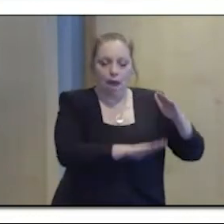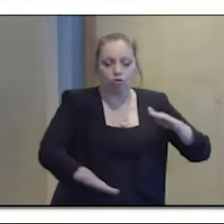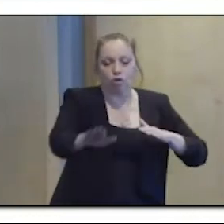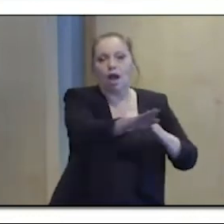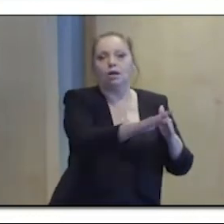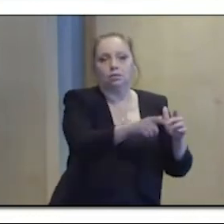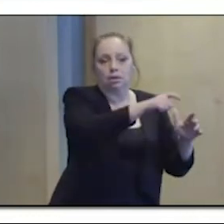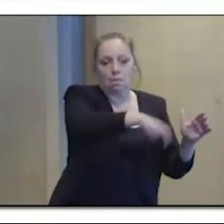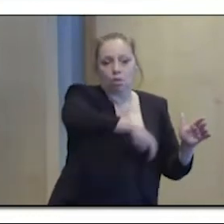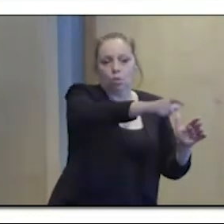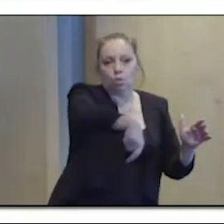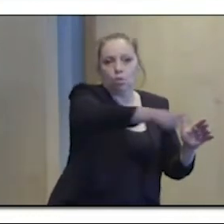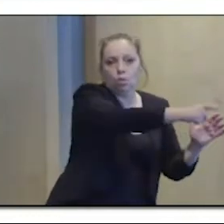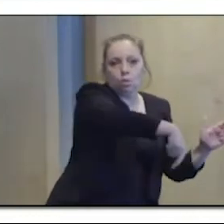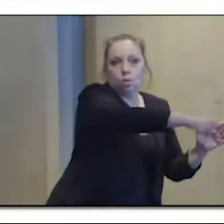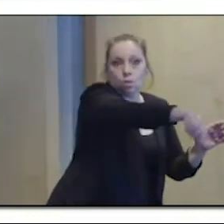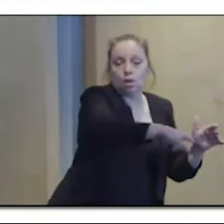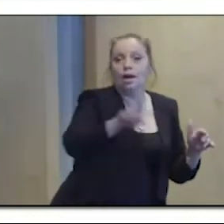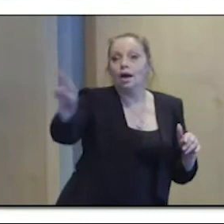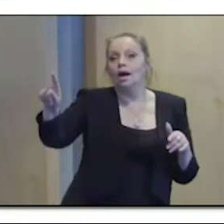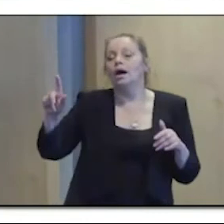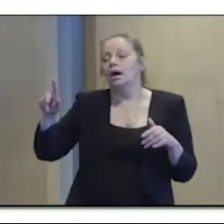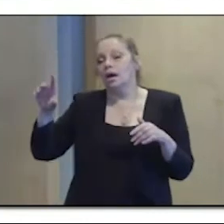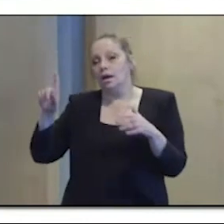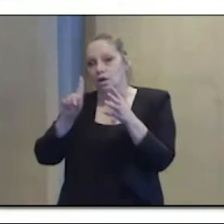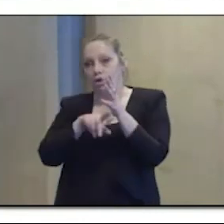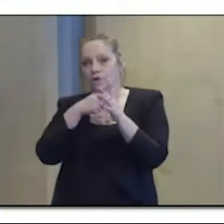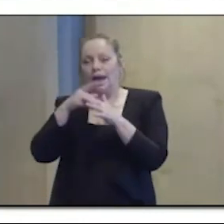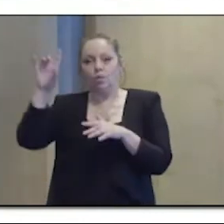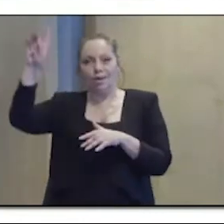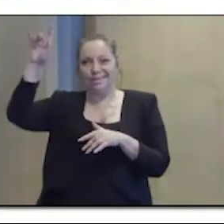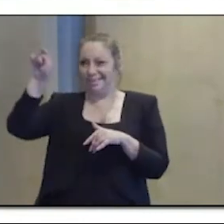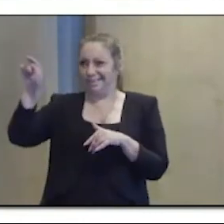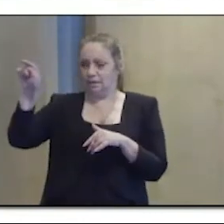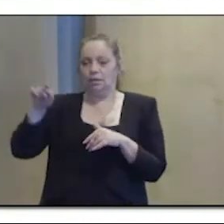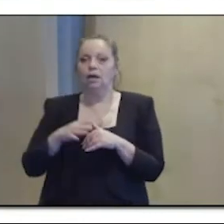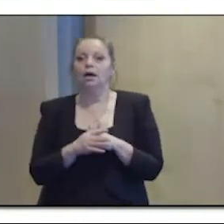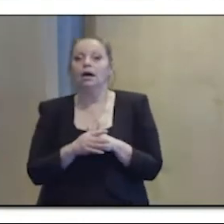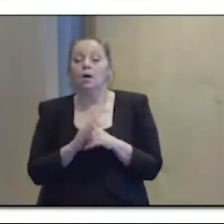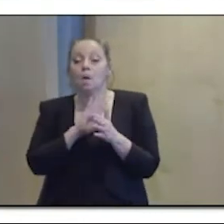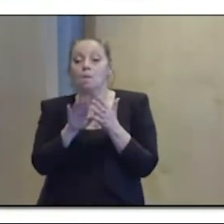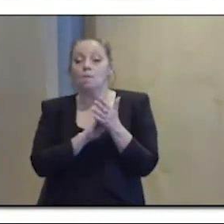in the UK the reason I've got a star against the 2.5 gigawatts is in March the UK ended its feed